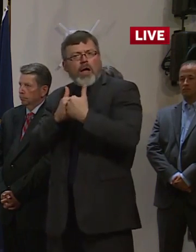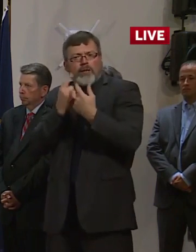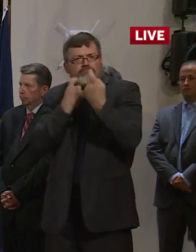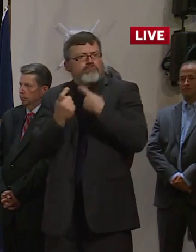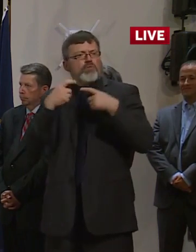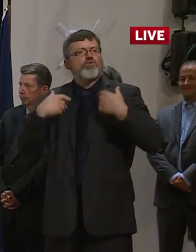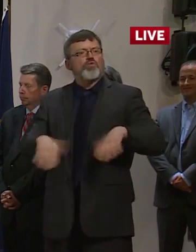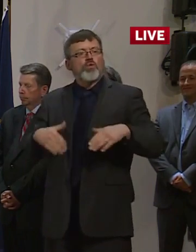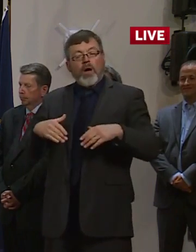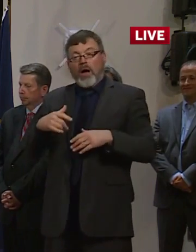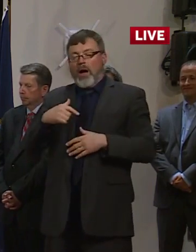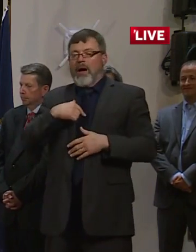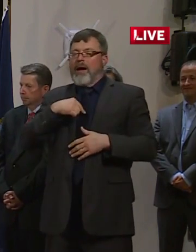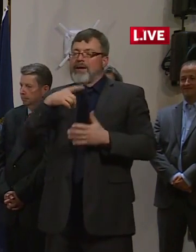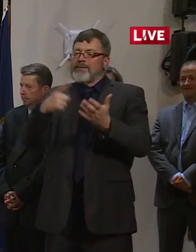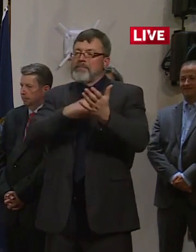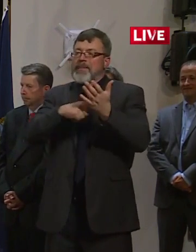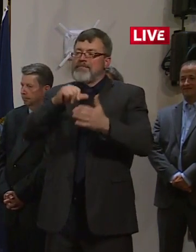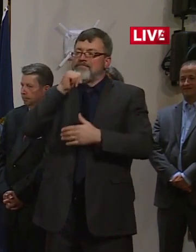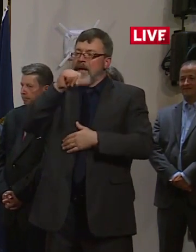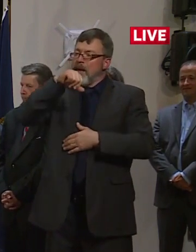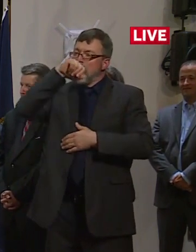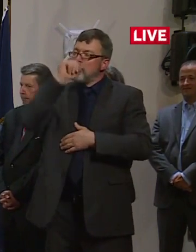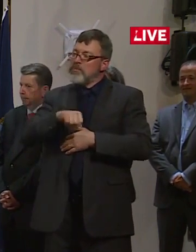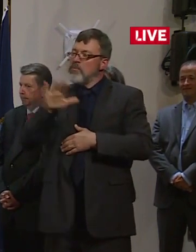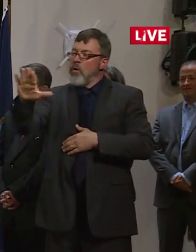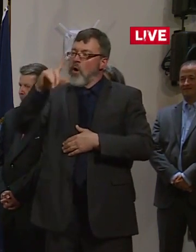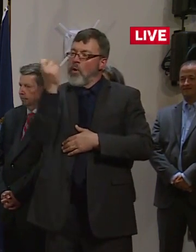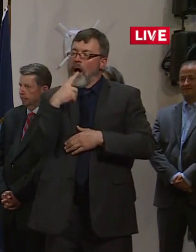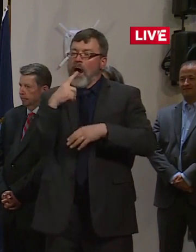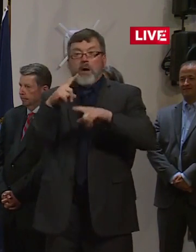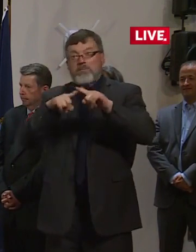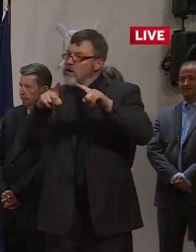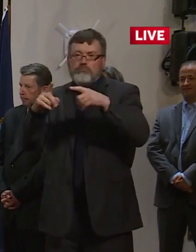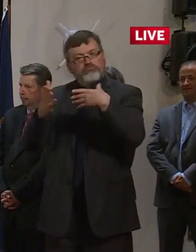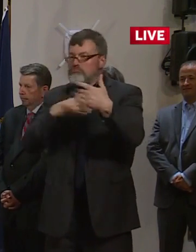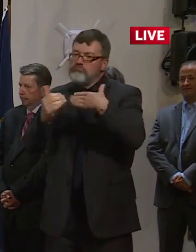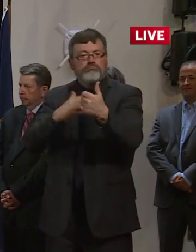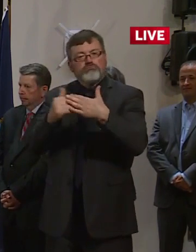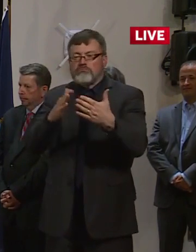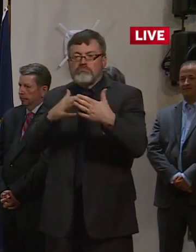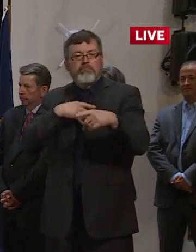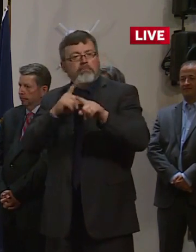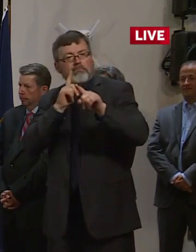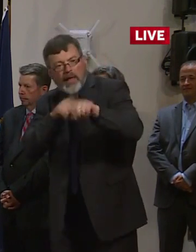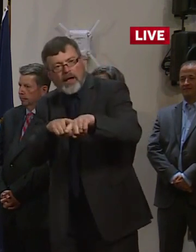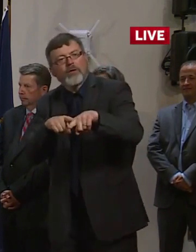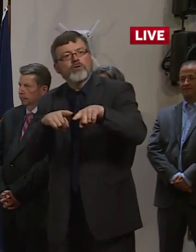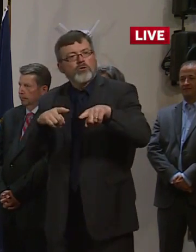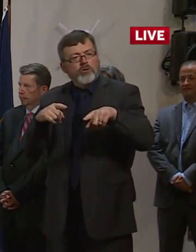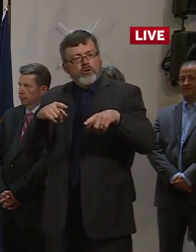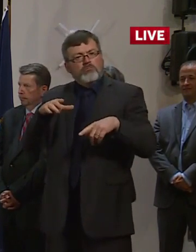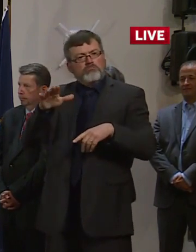U YOHELD OUR FEET TO THE FIRE. WE DON’T ALWAYS LOVE YOUR QUESTIONS.